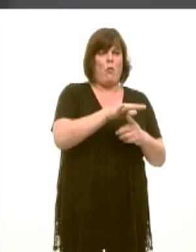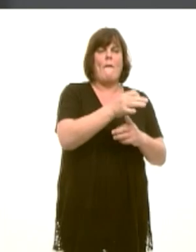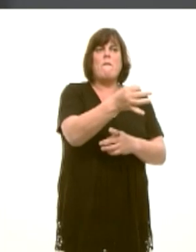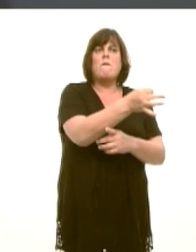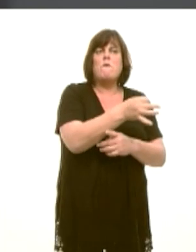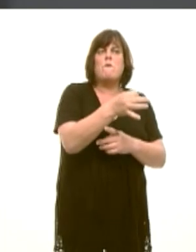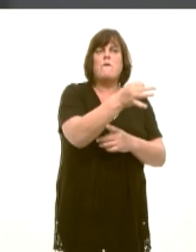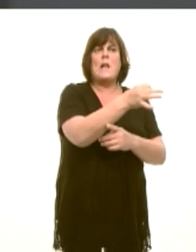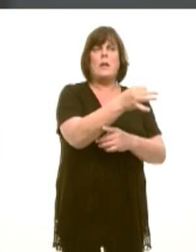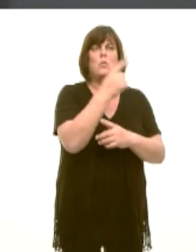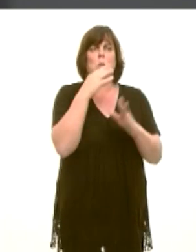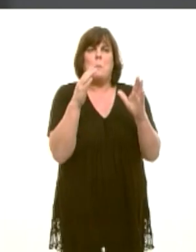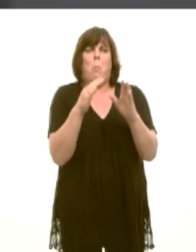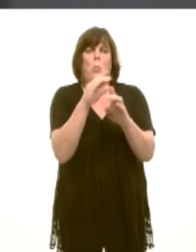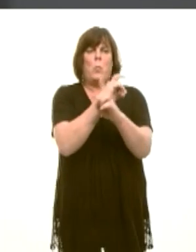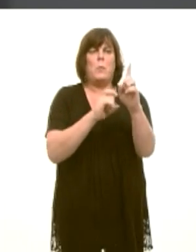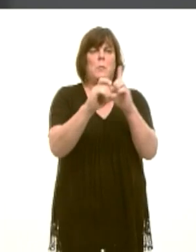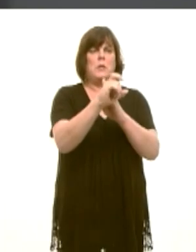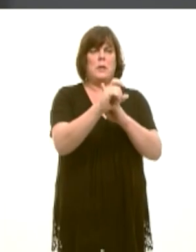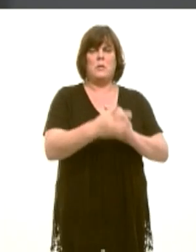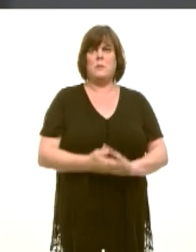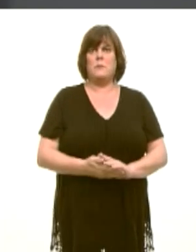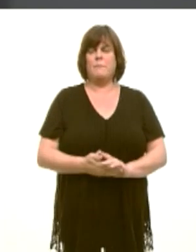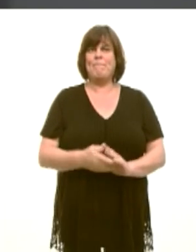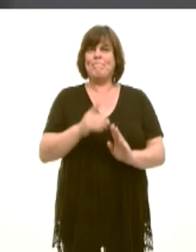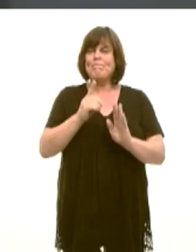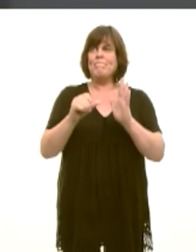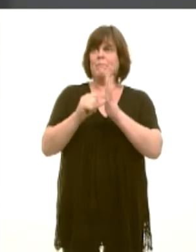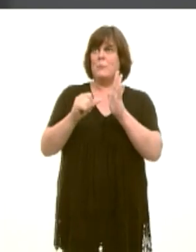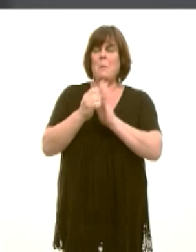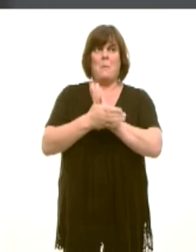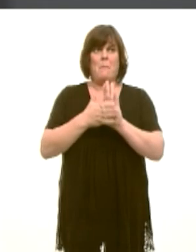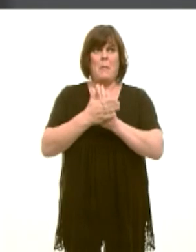But, that means that there is greater pressure on us to actually enhance the credit union